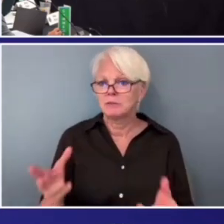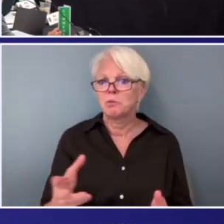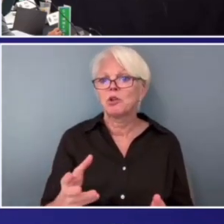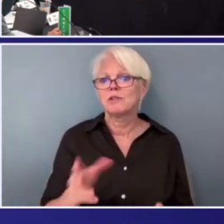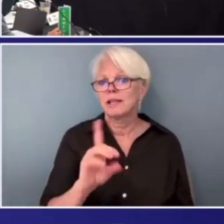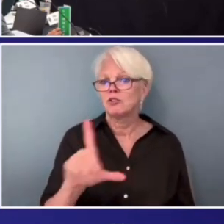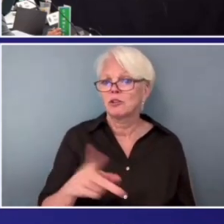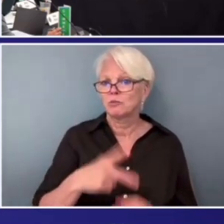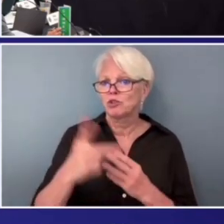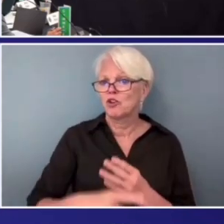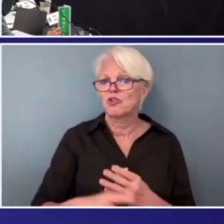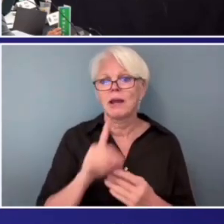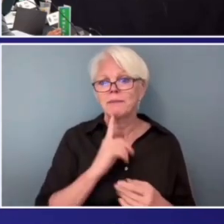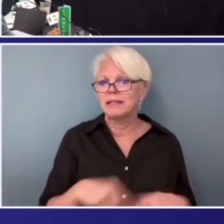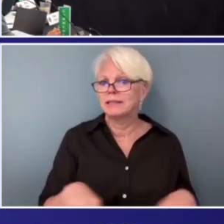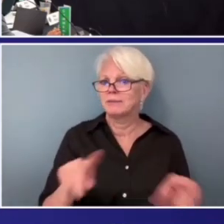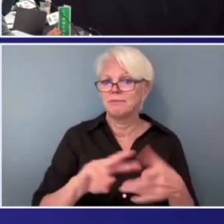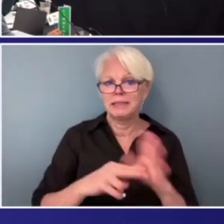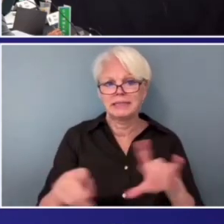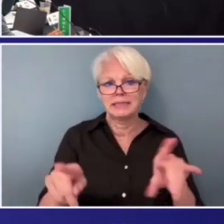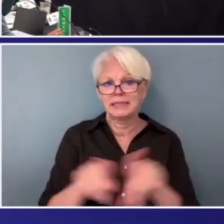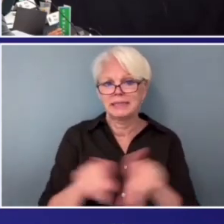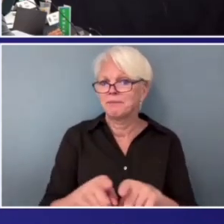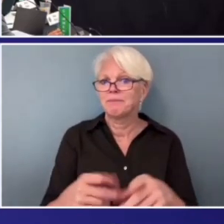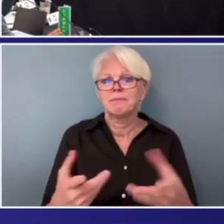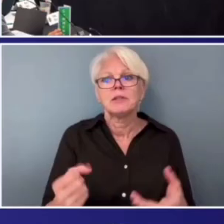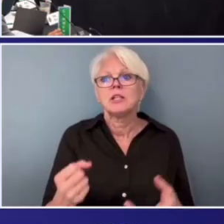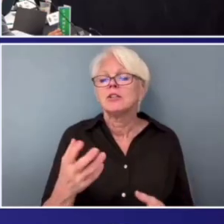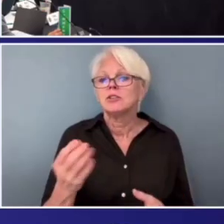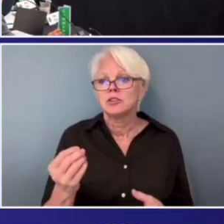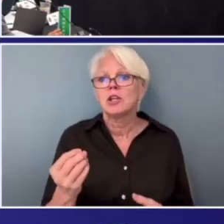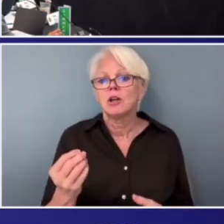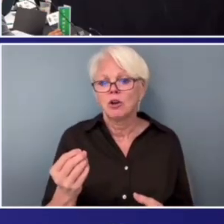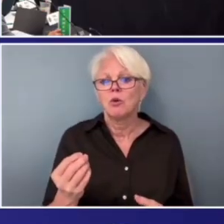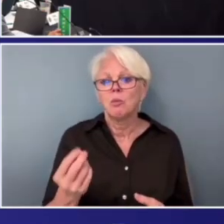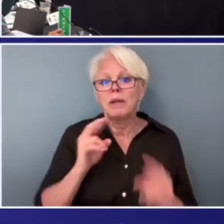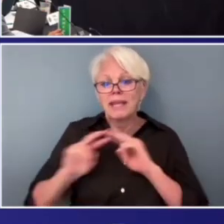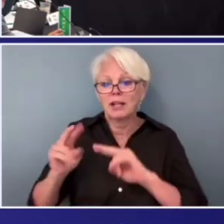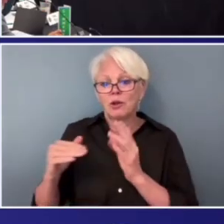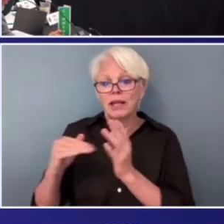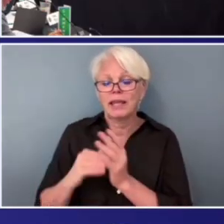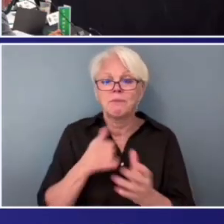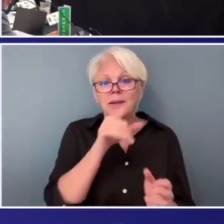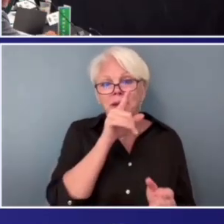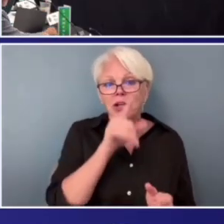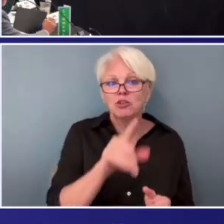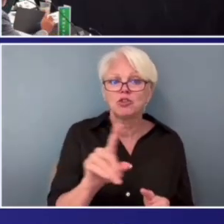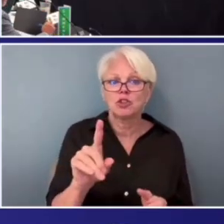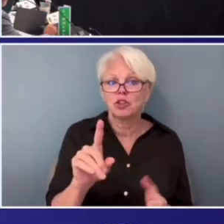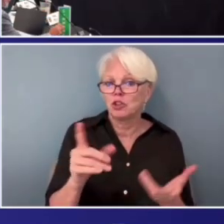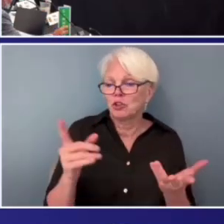So we can take that back and look at it. But again, you know, I'm not sure where we're going to land on that one, but thank you so much.